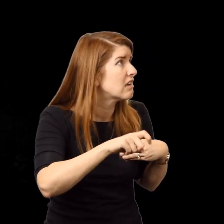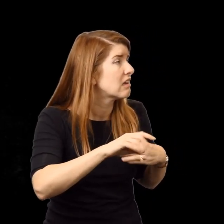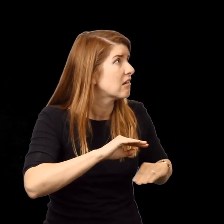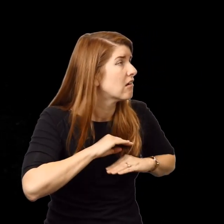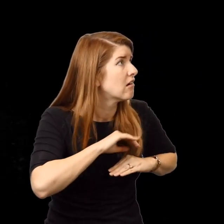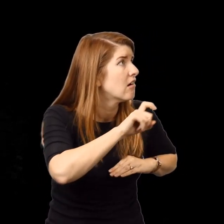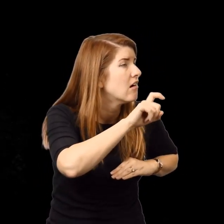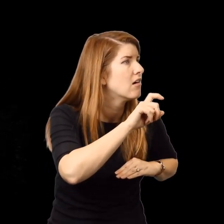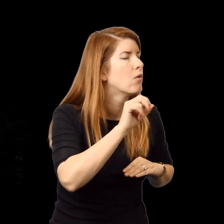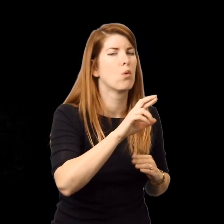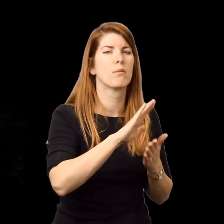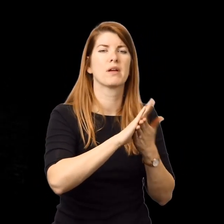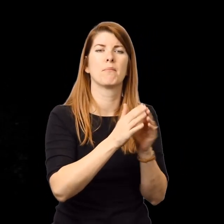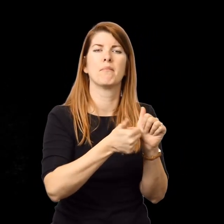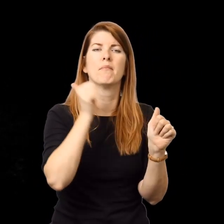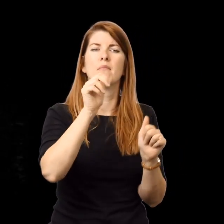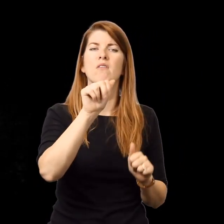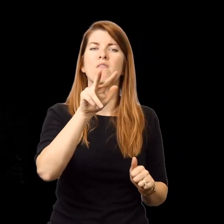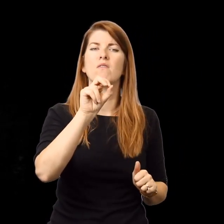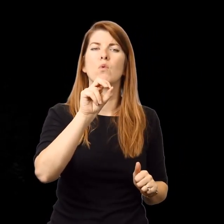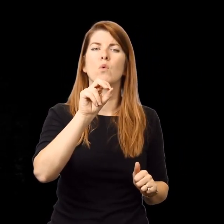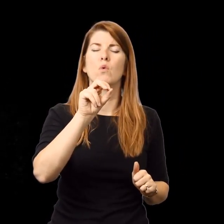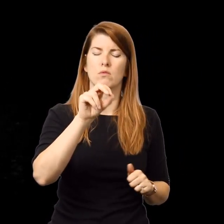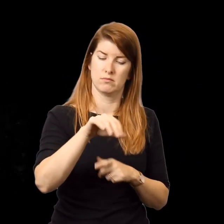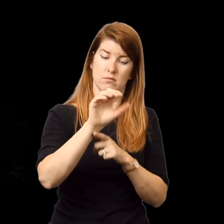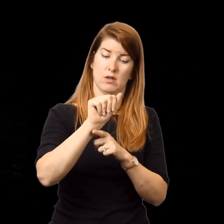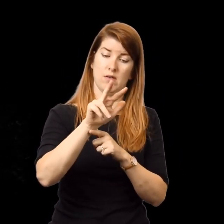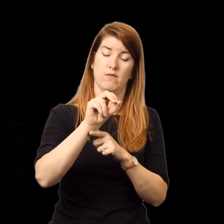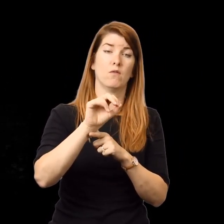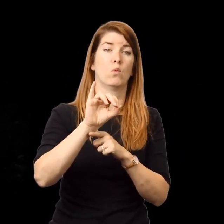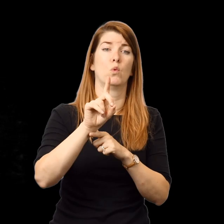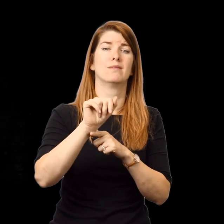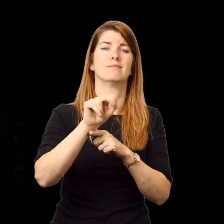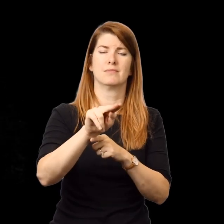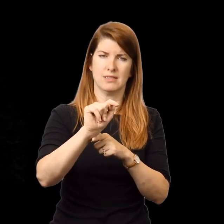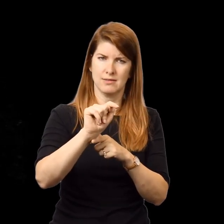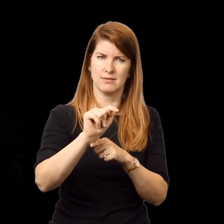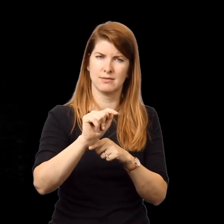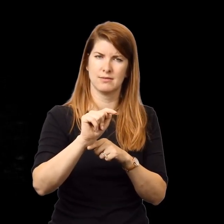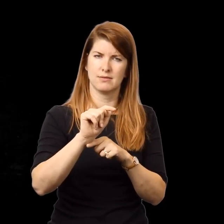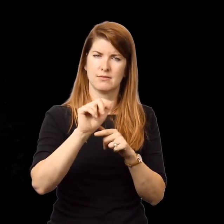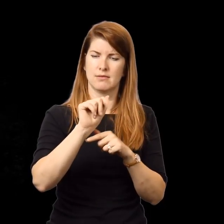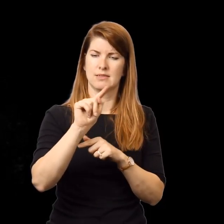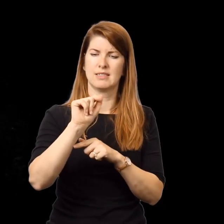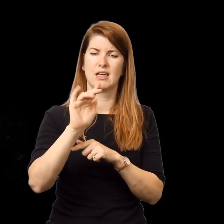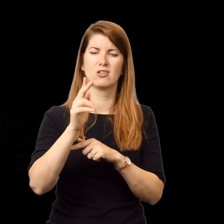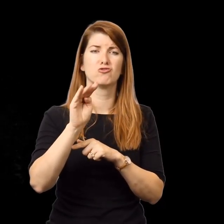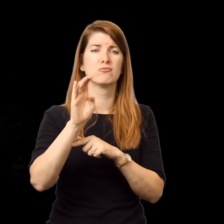or they become avoidantly attached or they exhibit avoidant attachment behavior